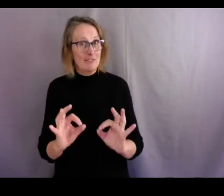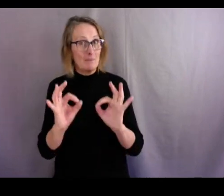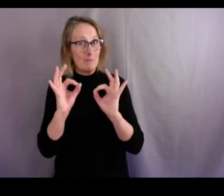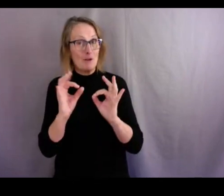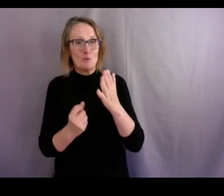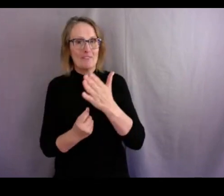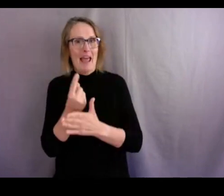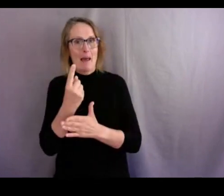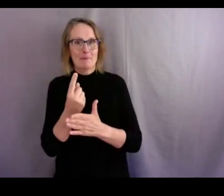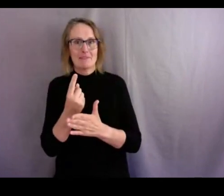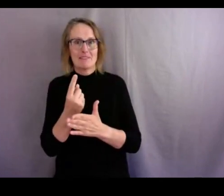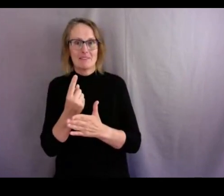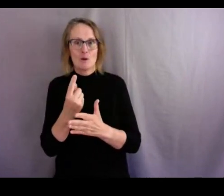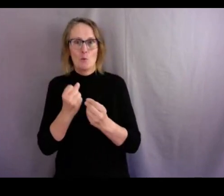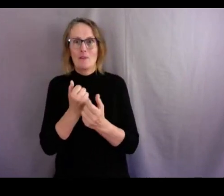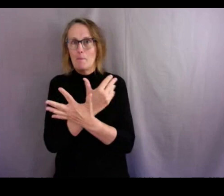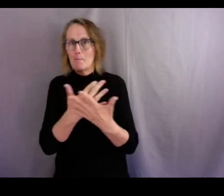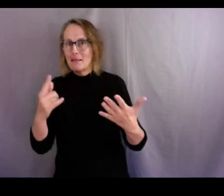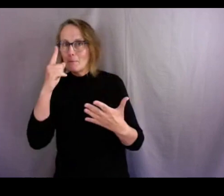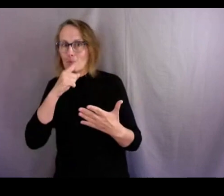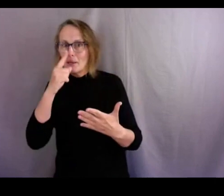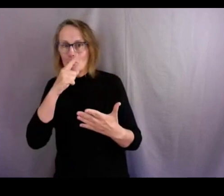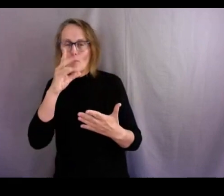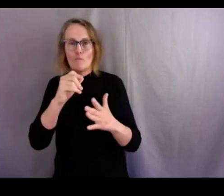in the company of so many people from French Polynesia,